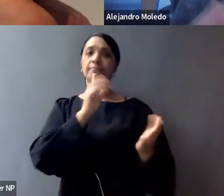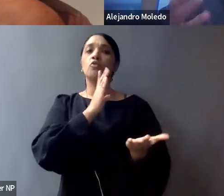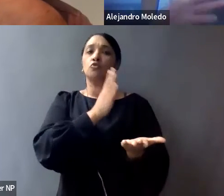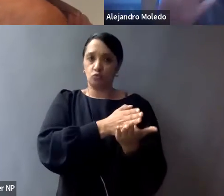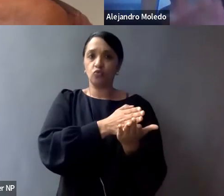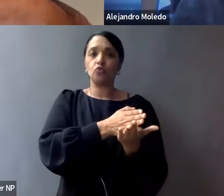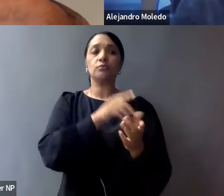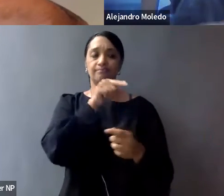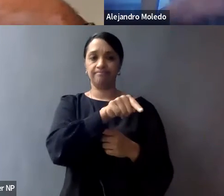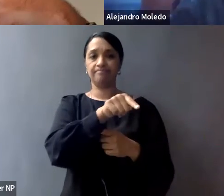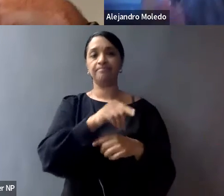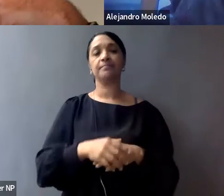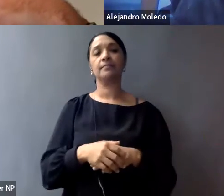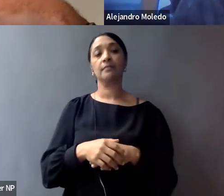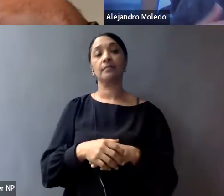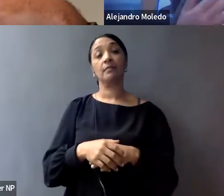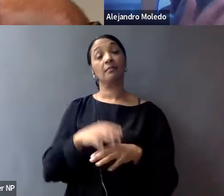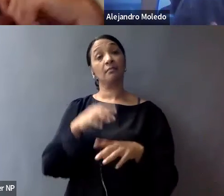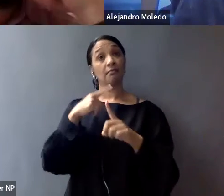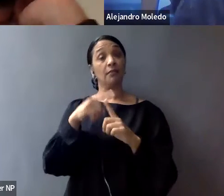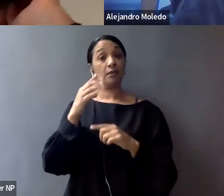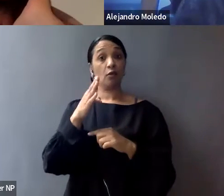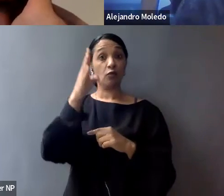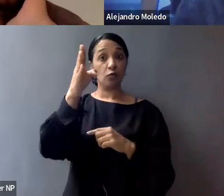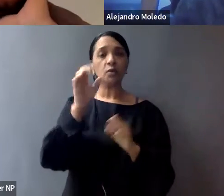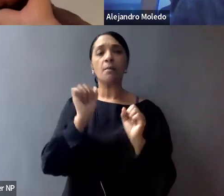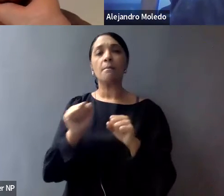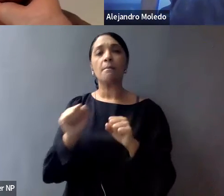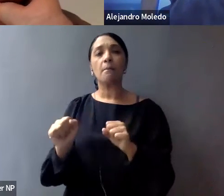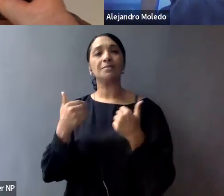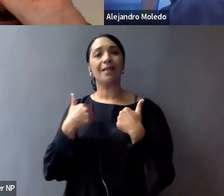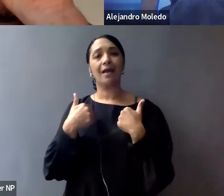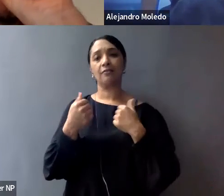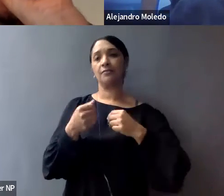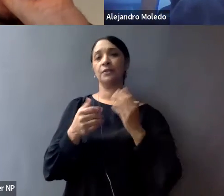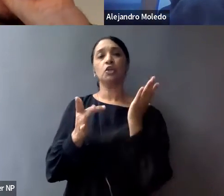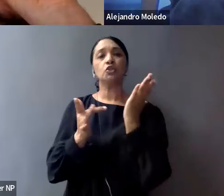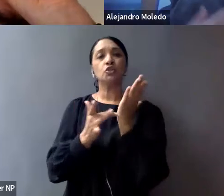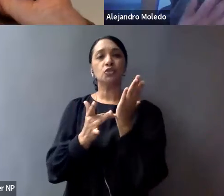Also, the fact in the future we may even have this kind of digital European Parking Cards